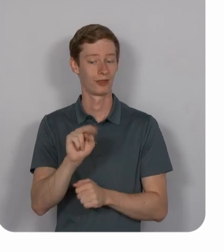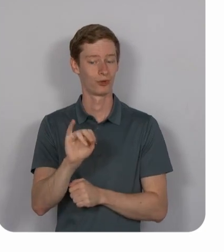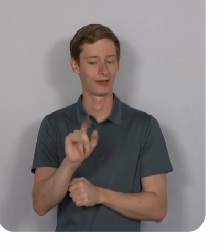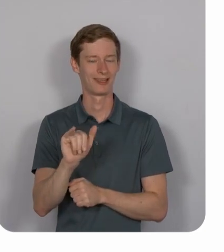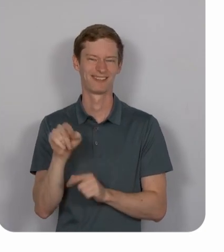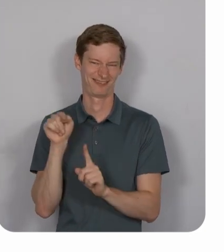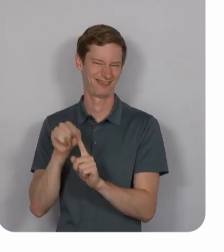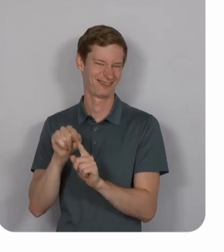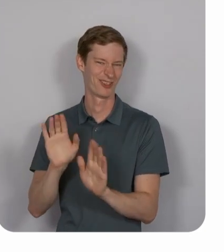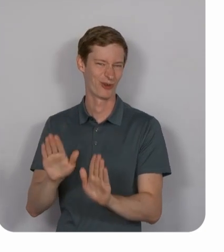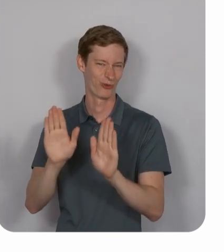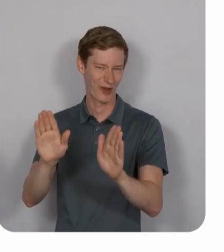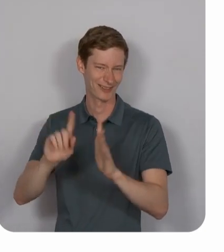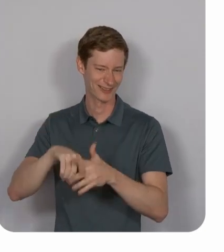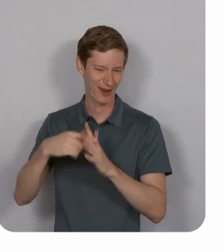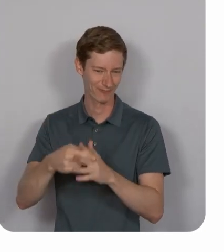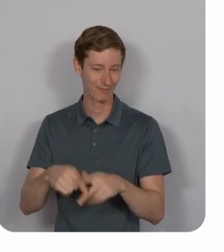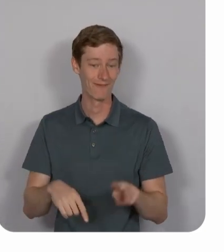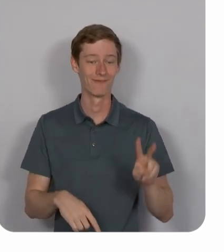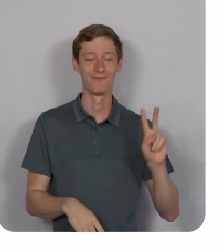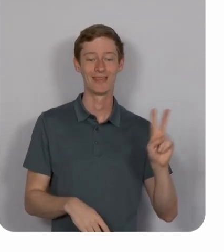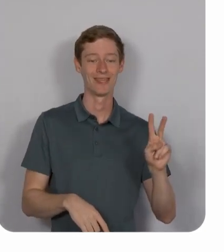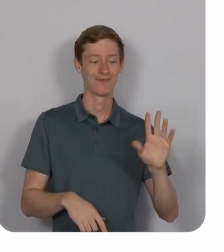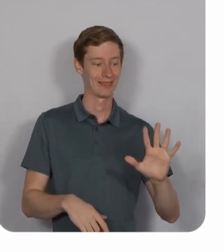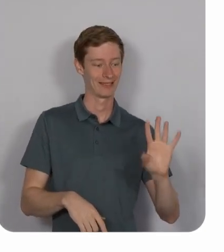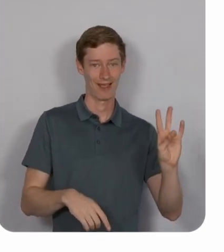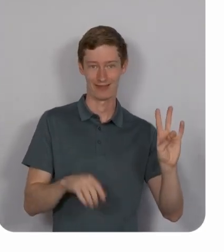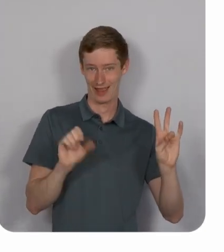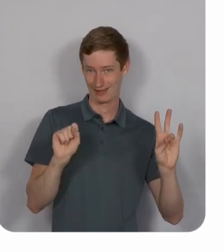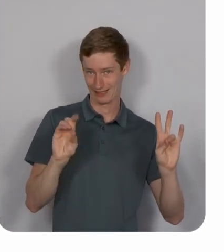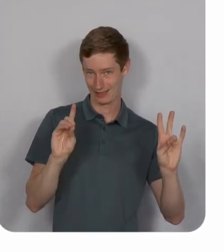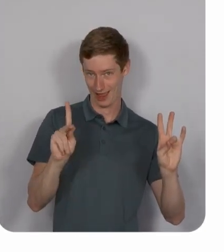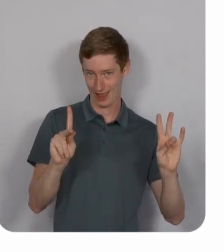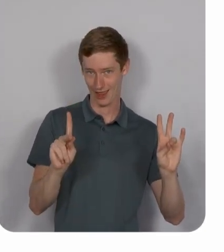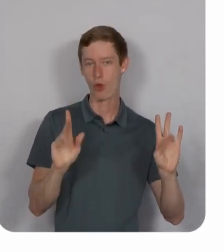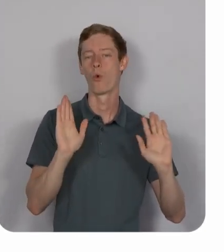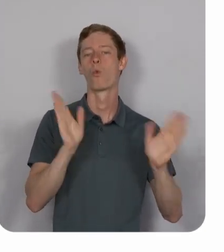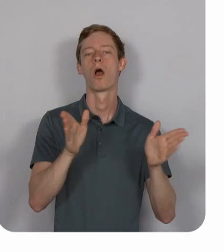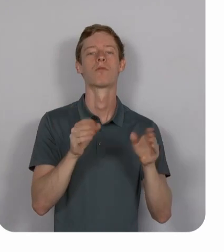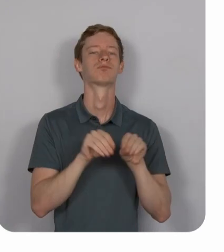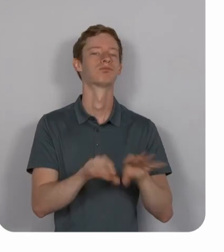While the V57 SDK with even more should be available within the next couple of days.